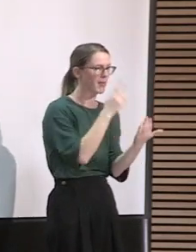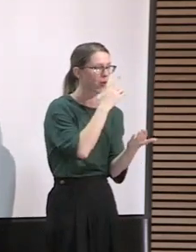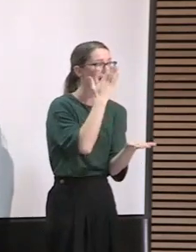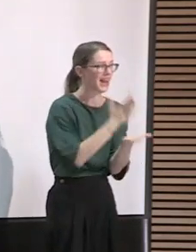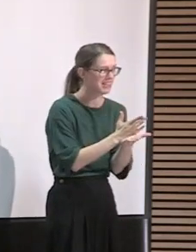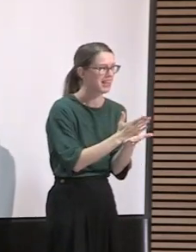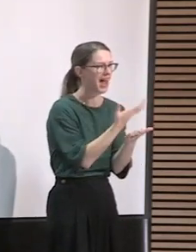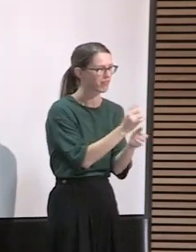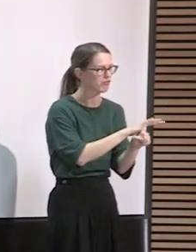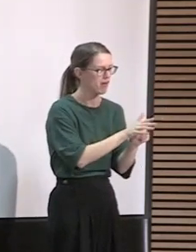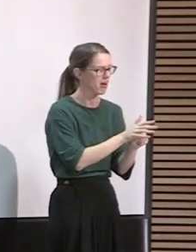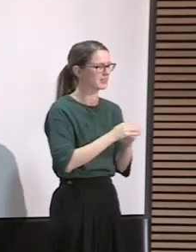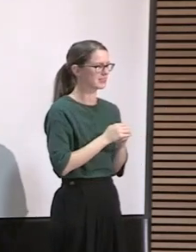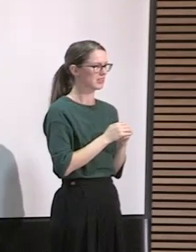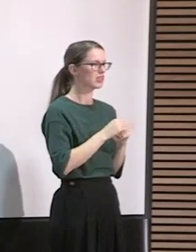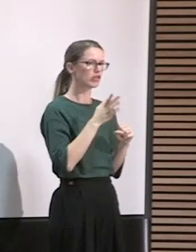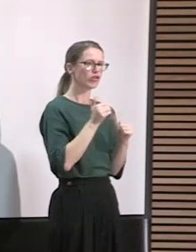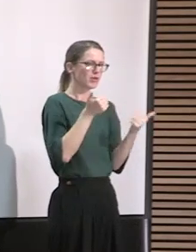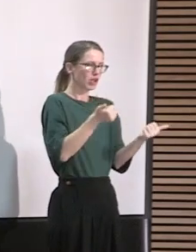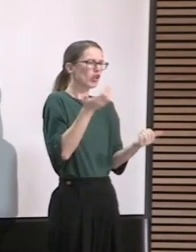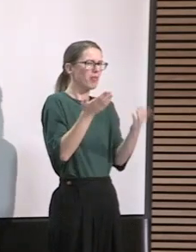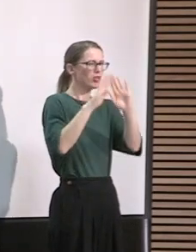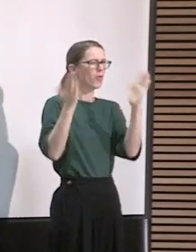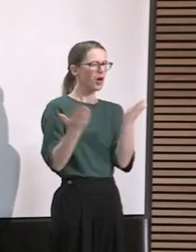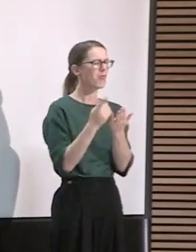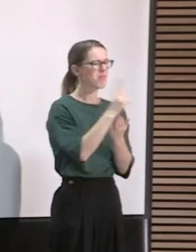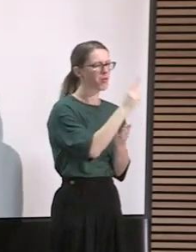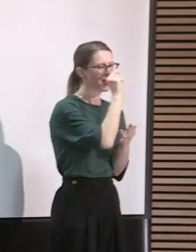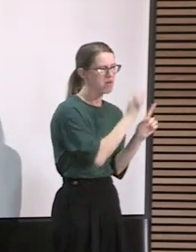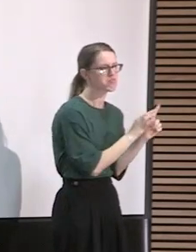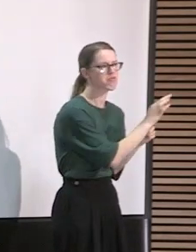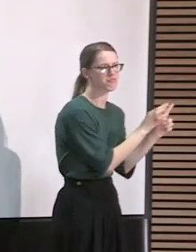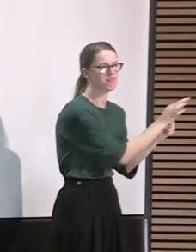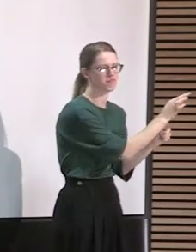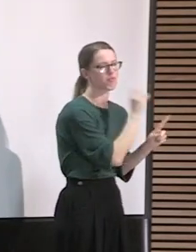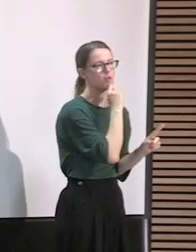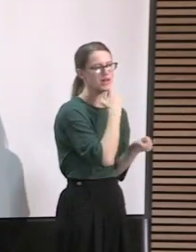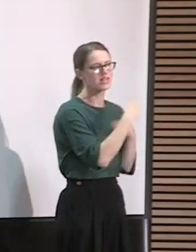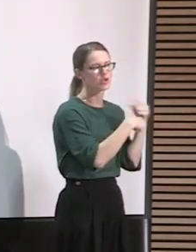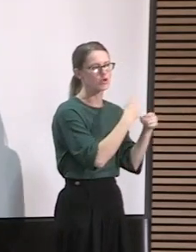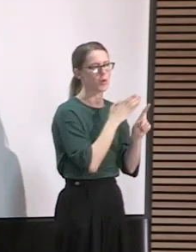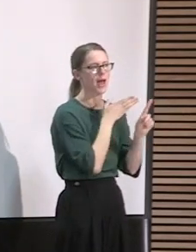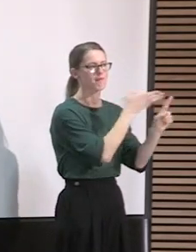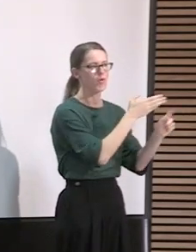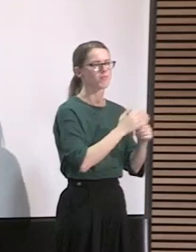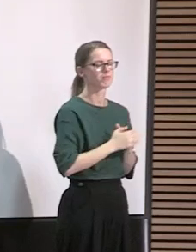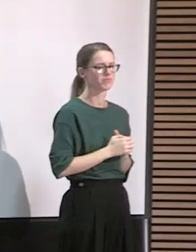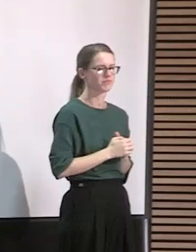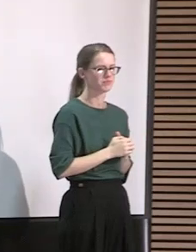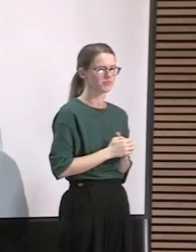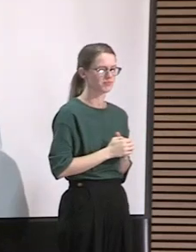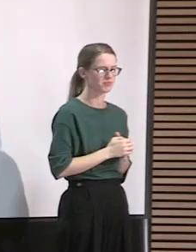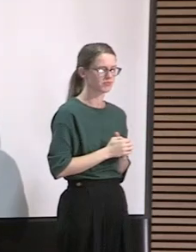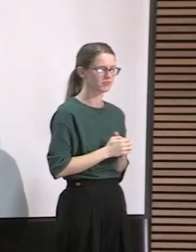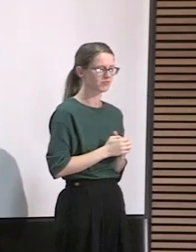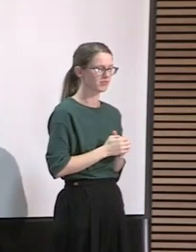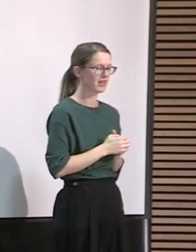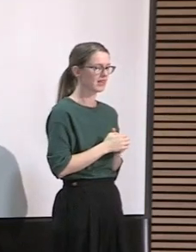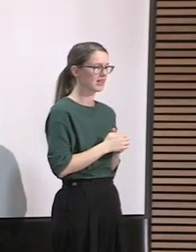testing in the world for the